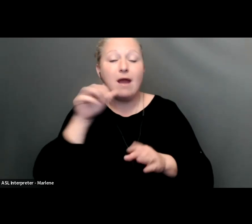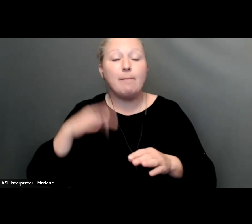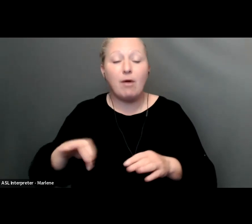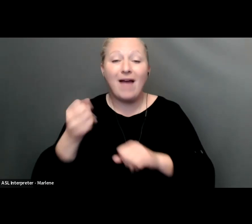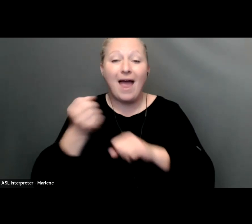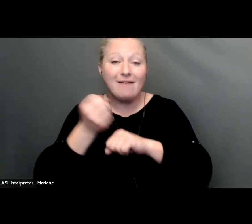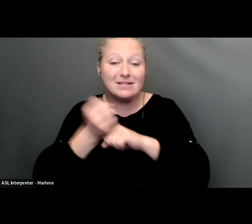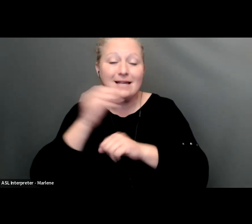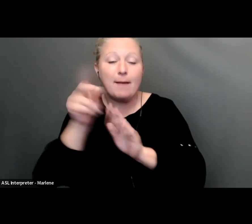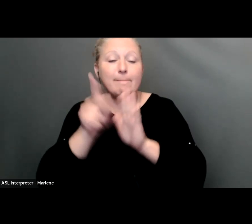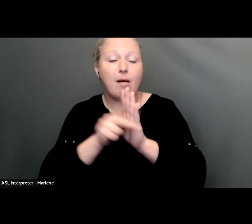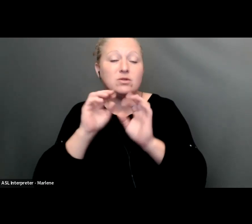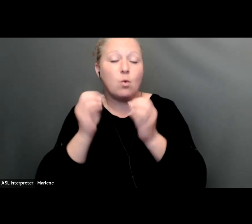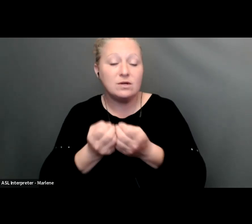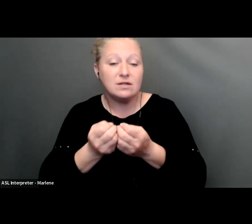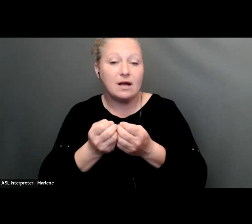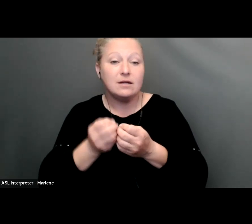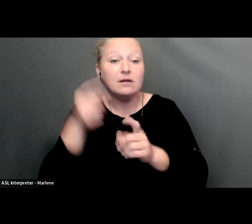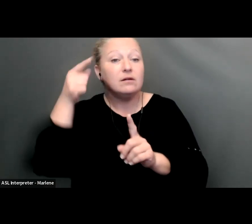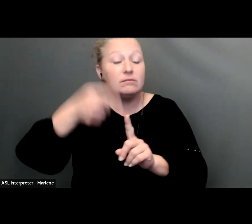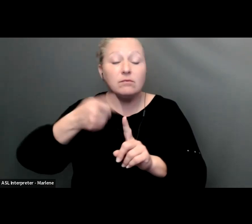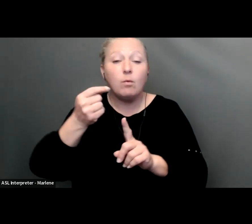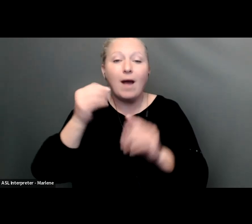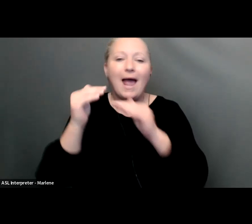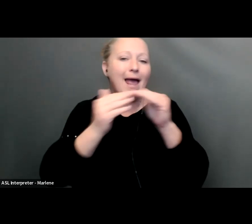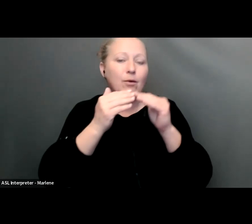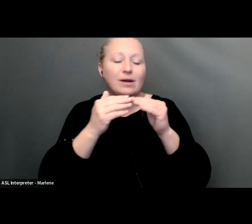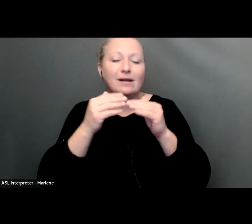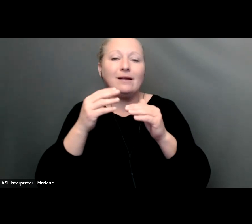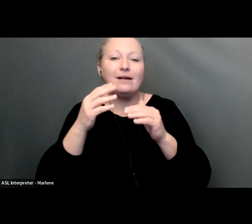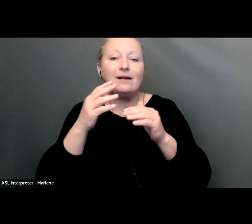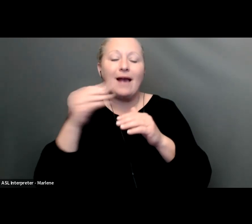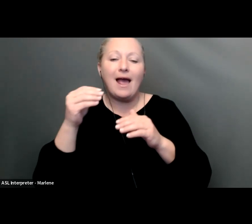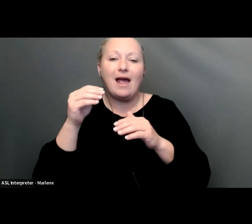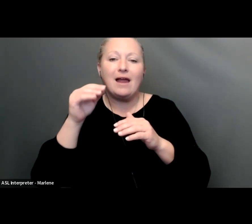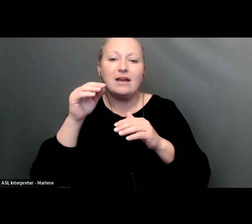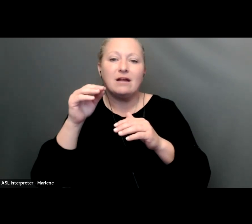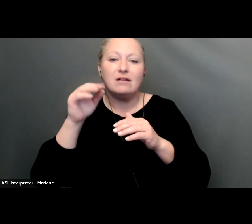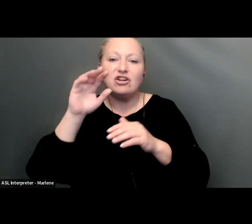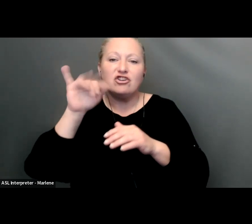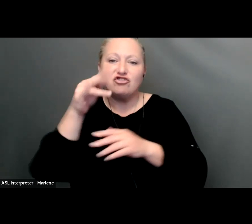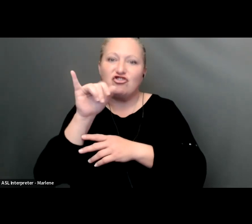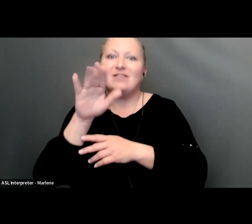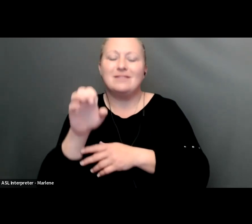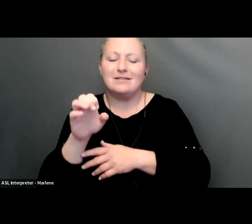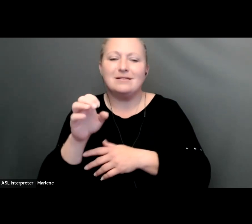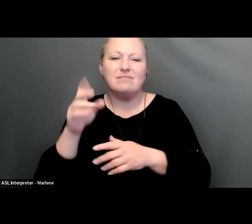and policy organization centered around equity and justice. We engage in a array of issue areas. But